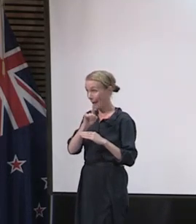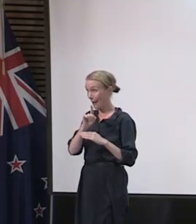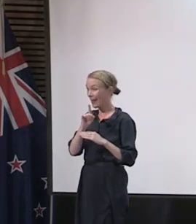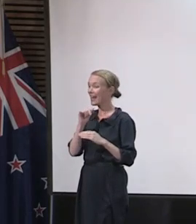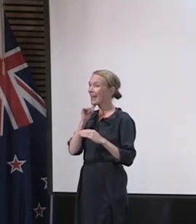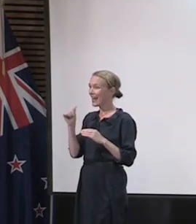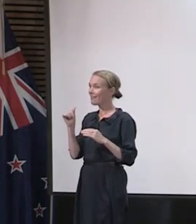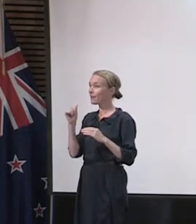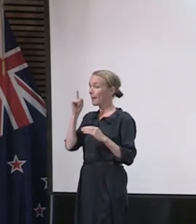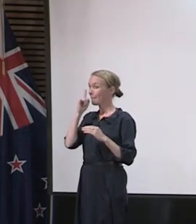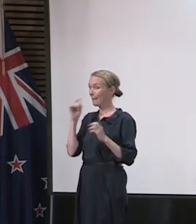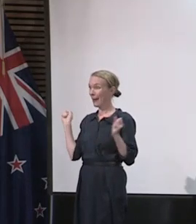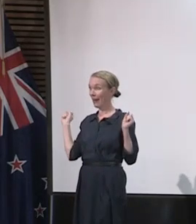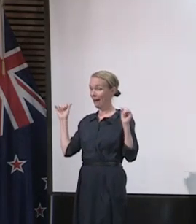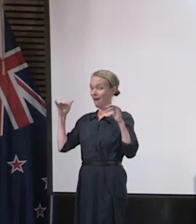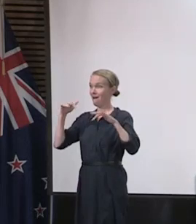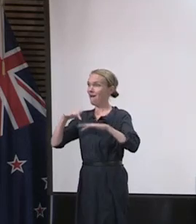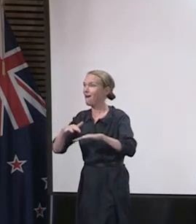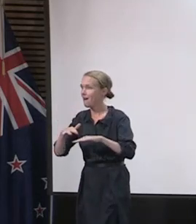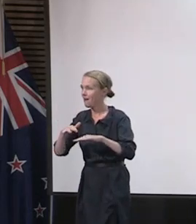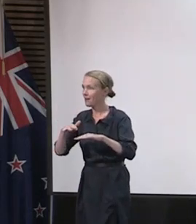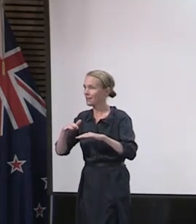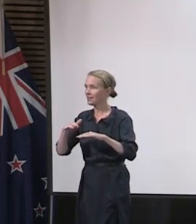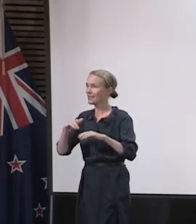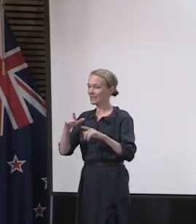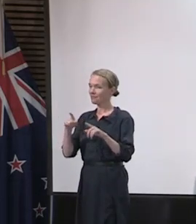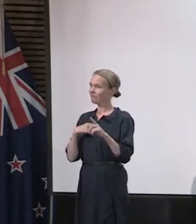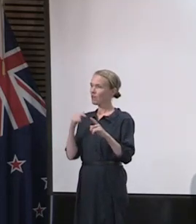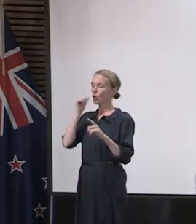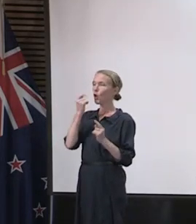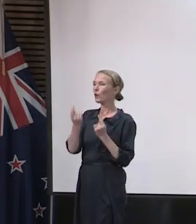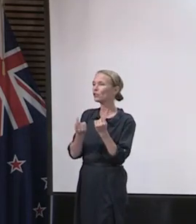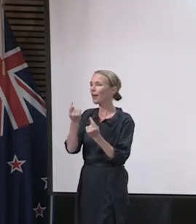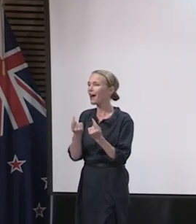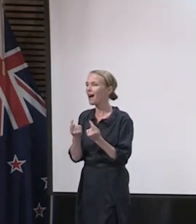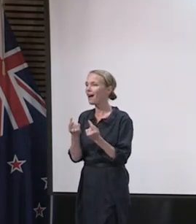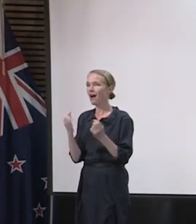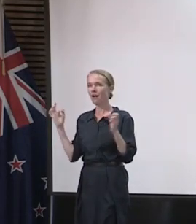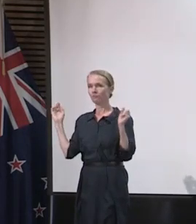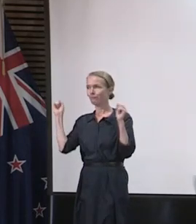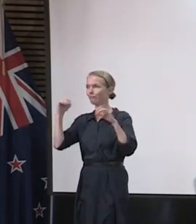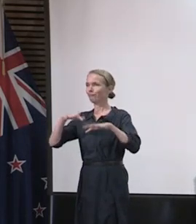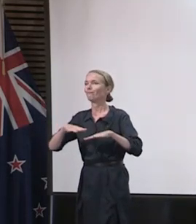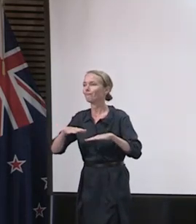about why you are bringing people together for a common purpose and that's what we were aiming to be consistent